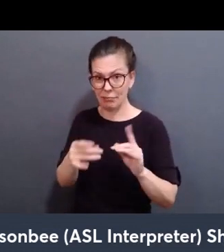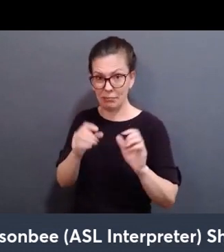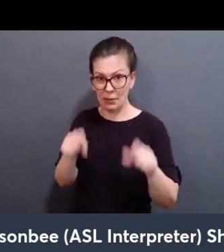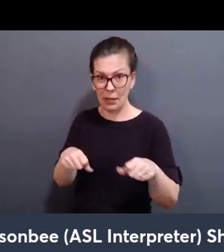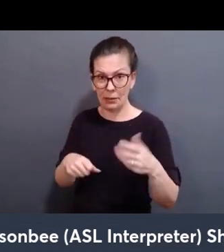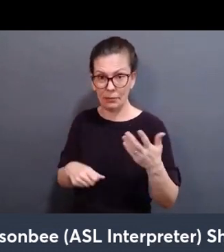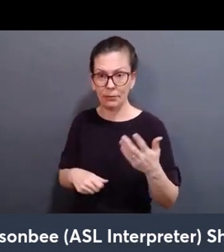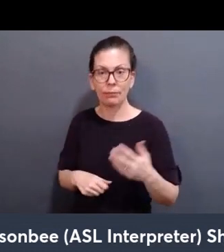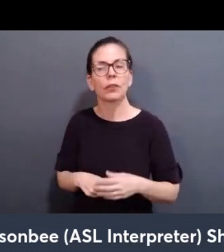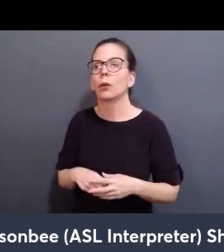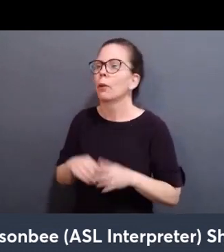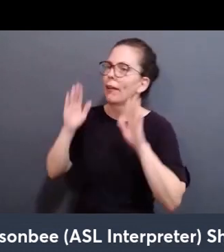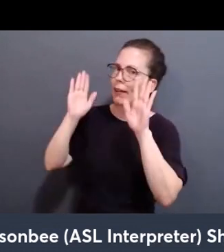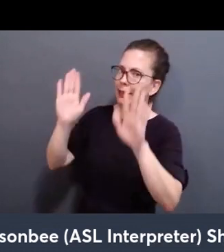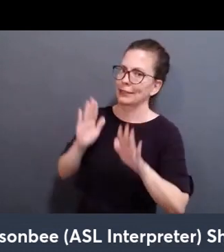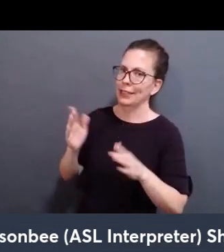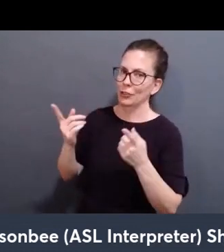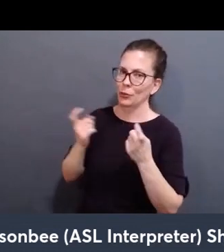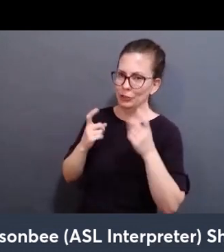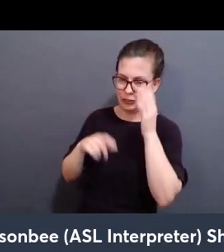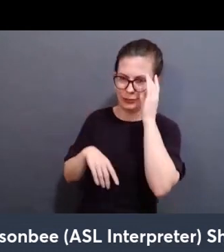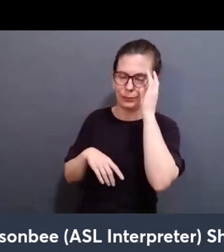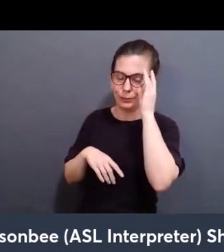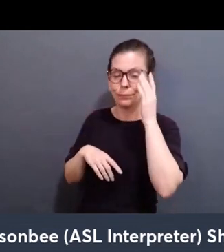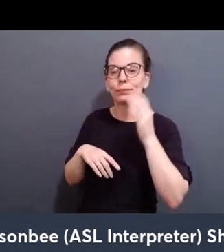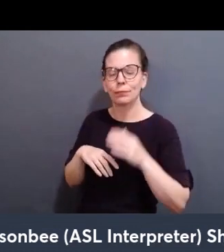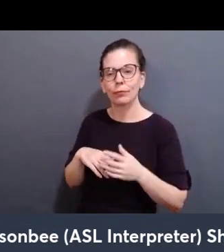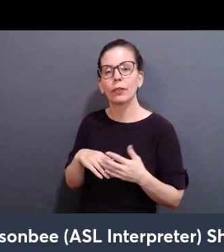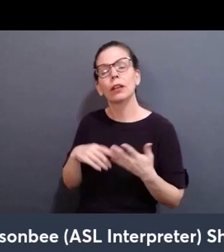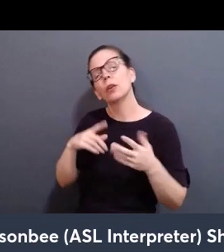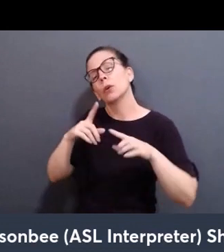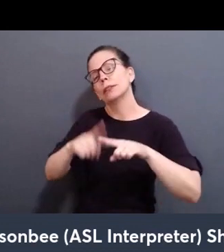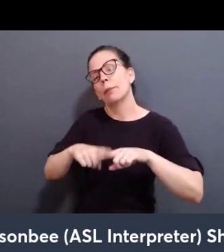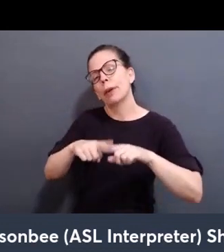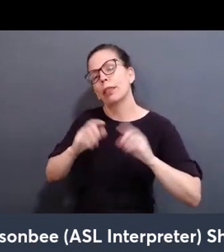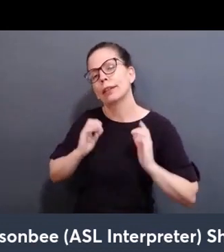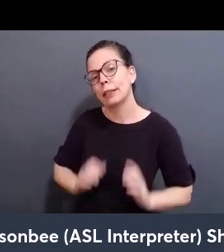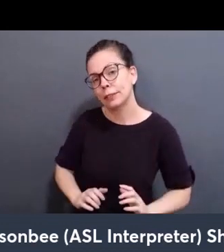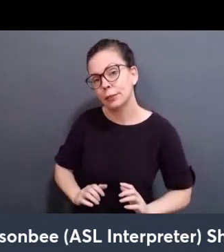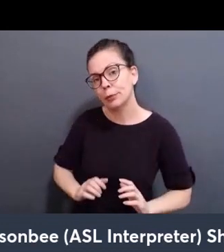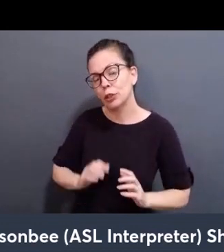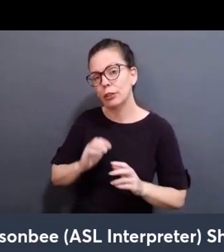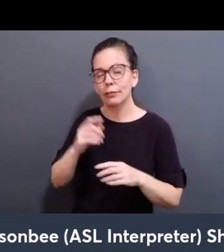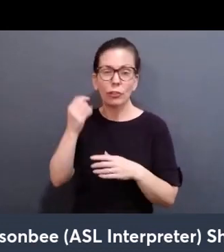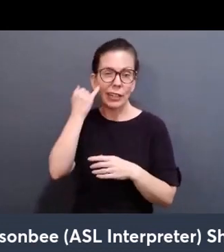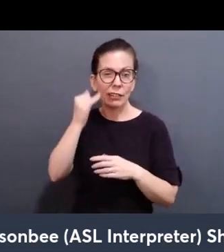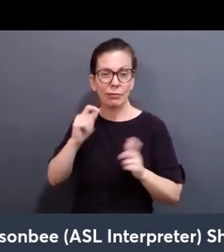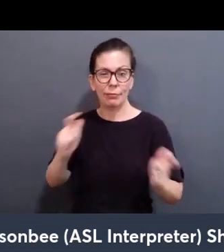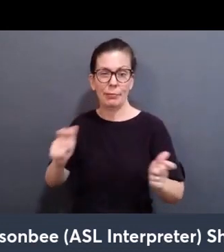That is an excellent question, AM. So I guess depending on the customer type, if you're an enterprise customer who is deeply integrated